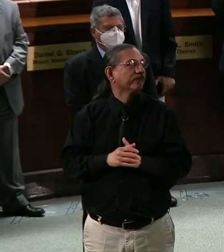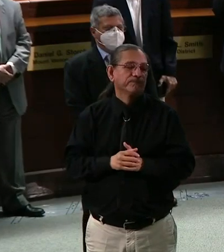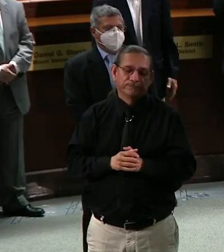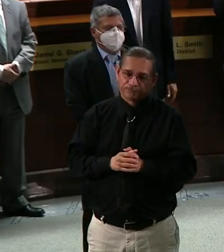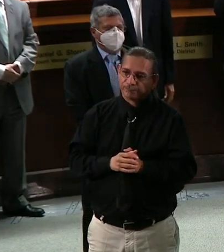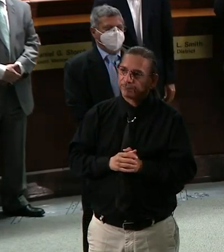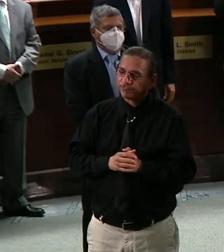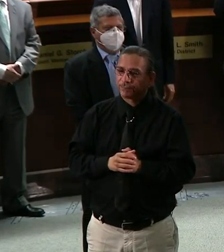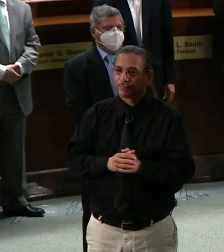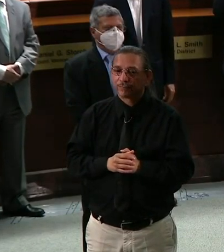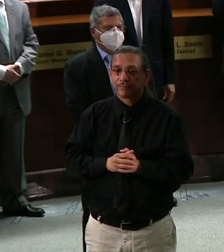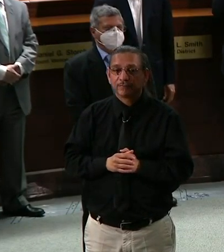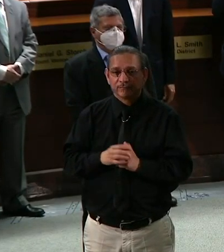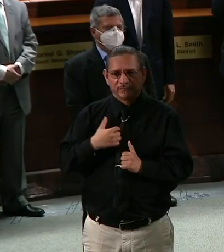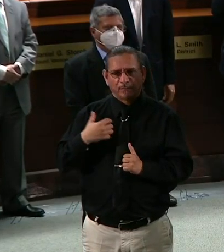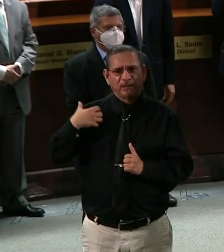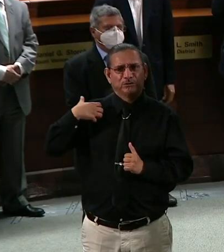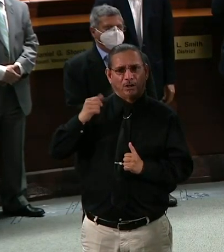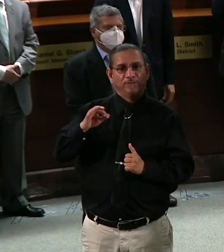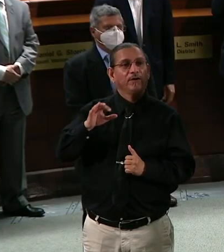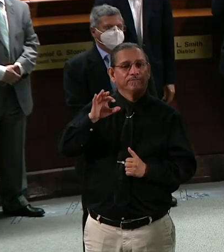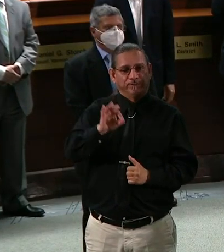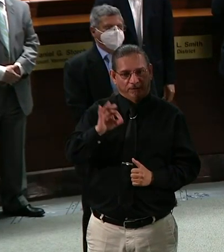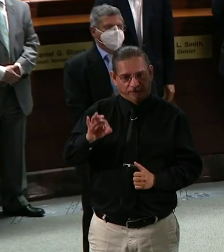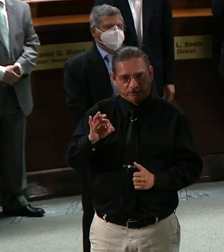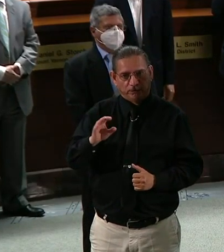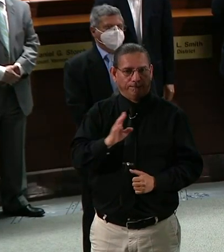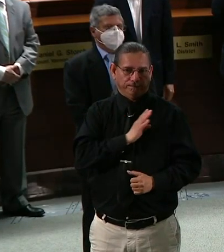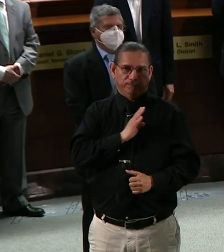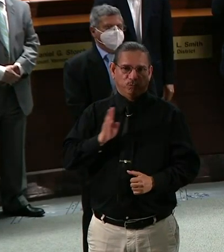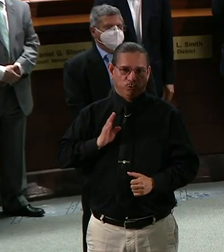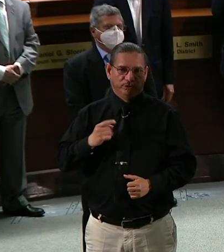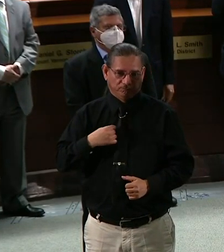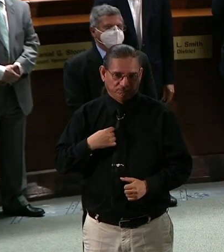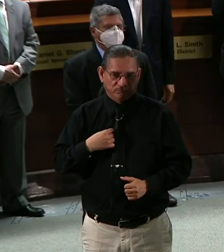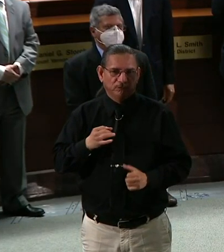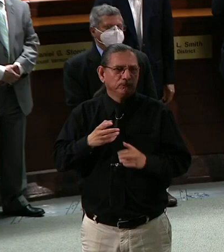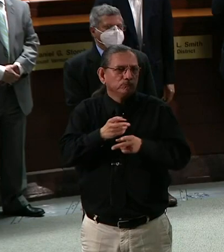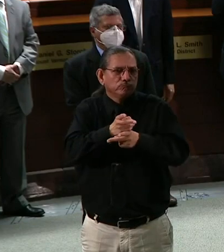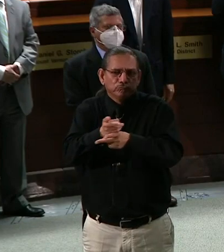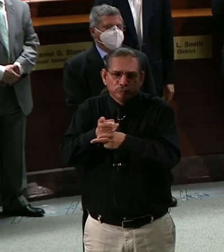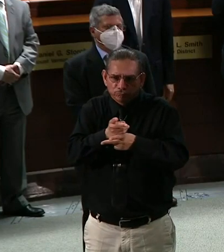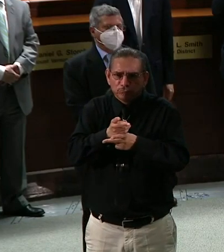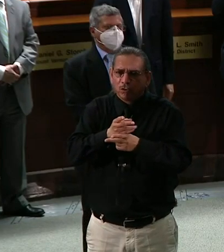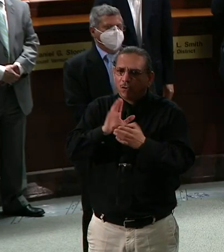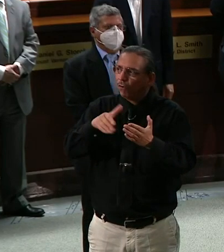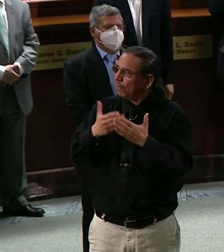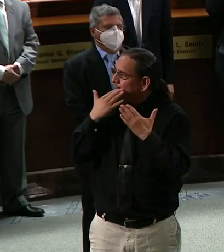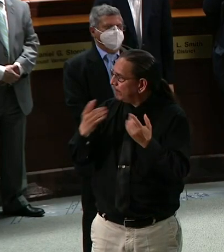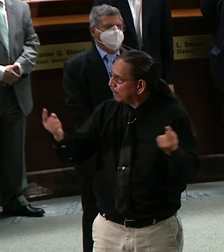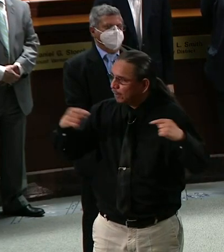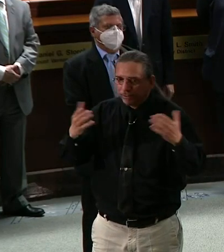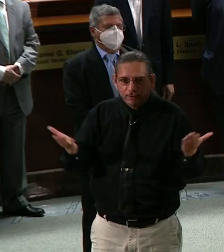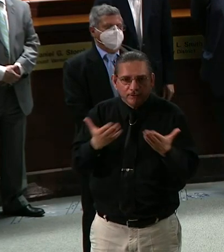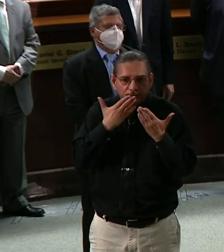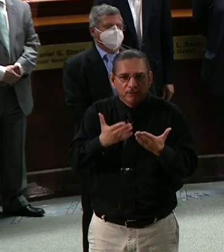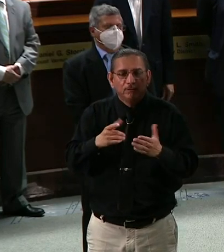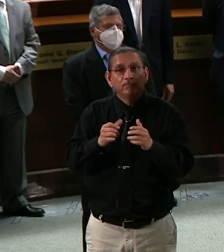BOARD OF SUPERVISORS AND I WANT TO THANK THE GOVERNOR AND HIS ADMINISTRATION FOR JOINING US